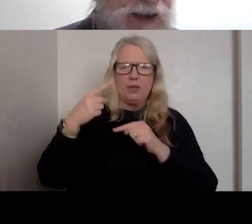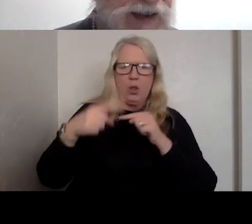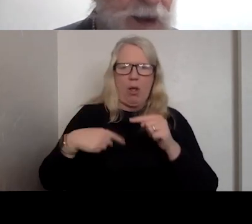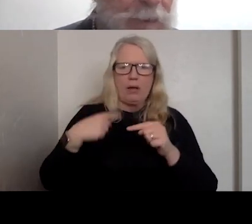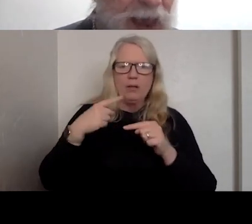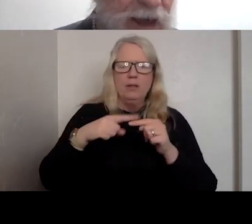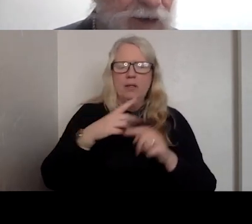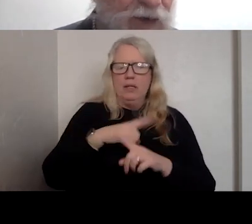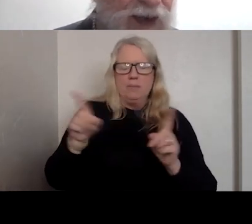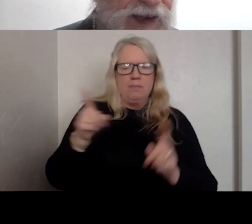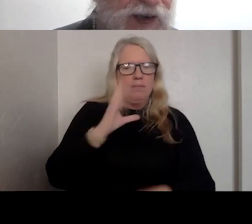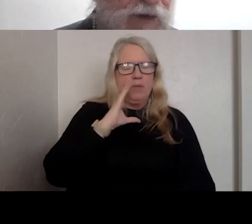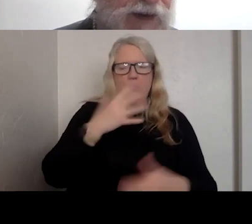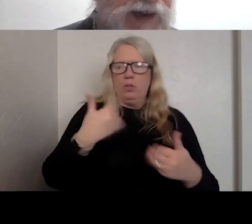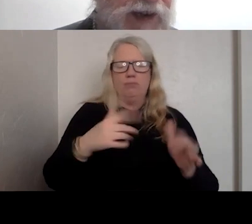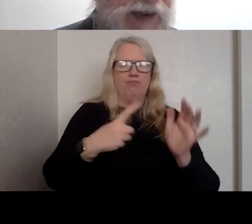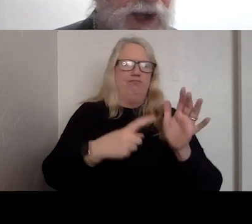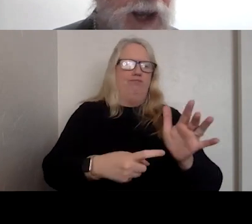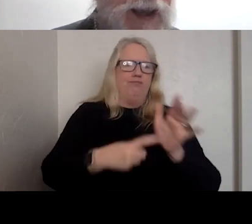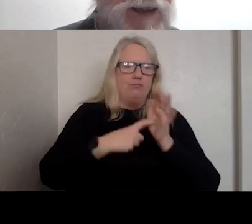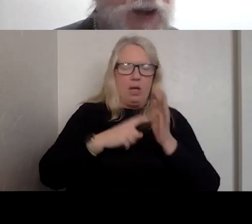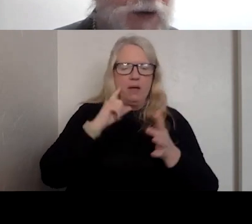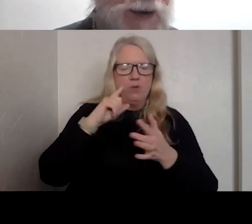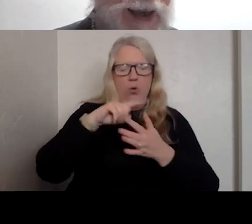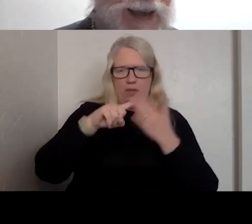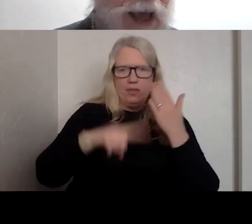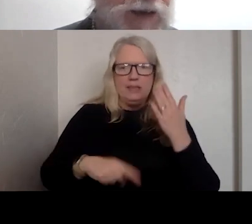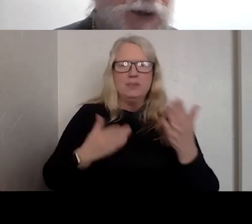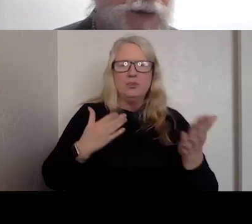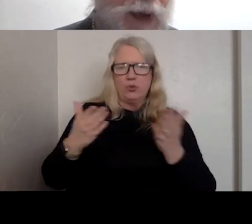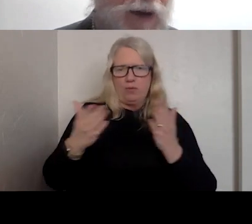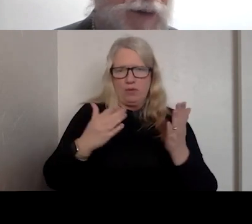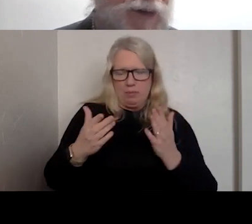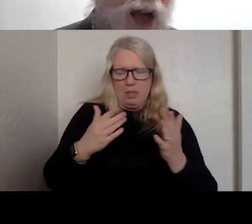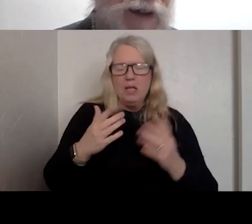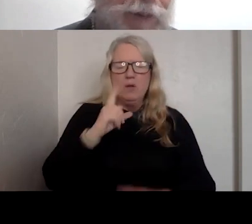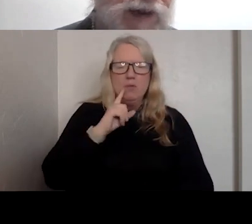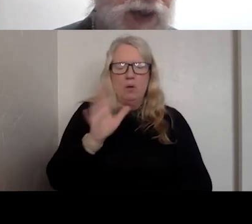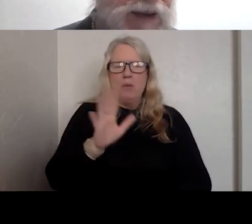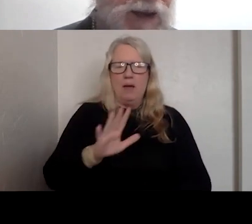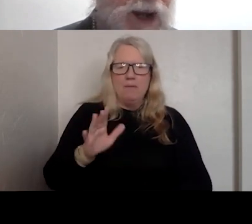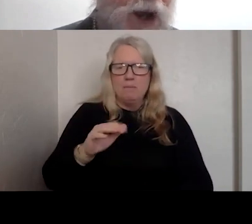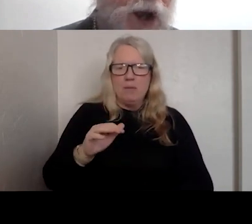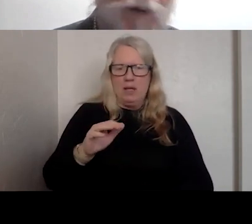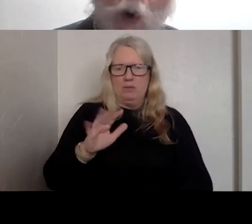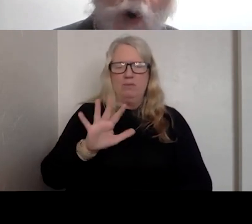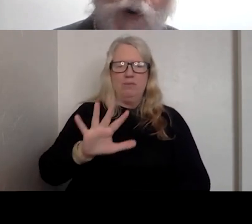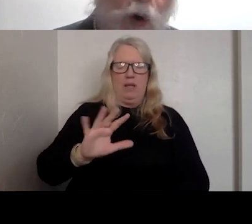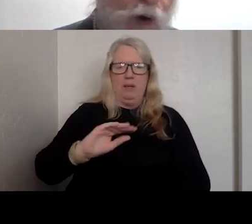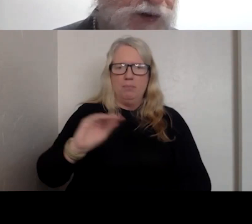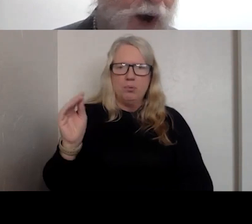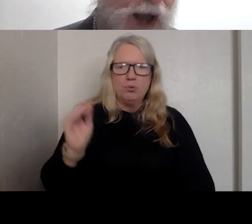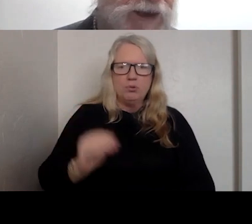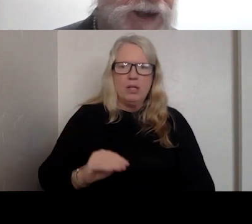TREMENDOUS DEMAND FOR THESE SERVICES. IT IS ACCOUNTING FOR 5% OF ALL CALLS